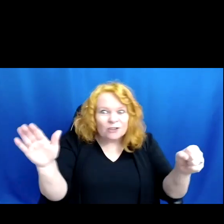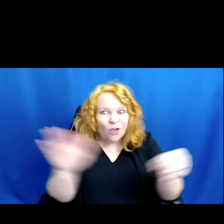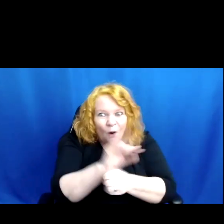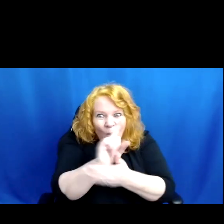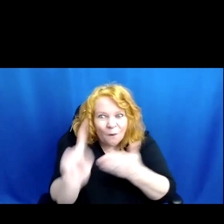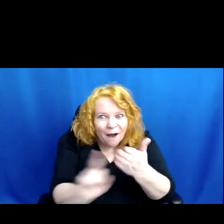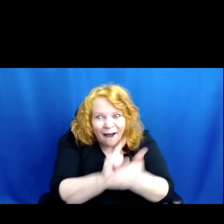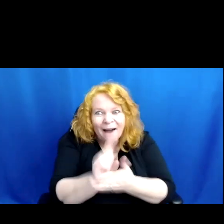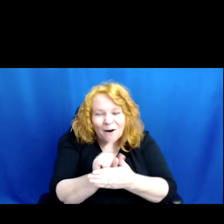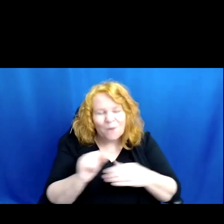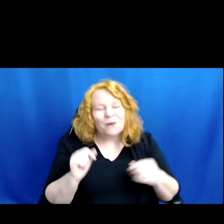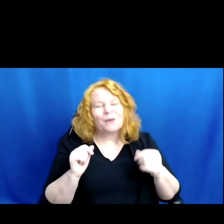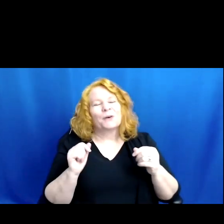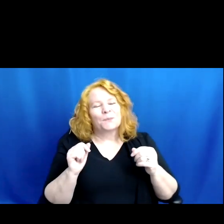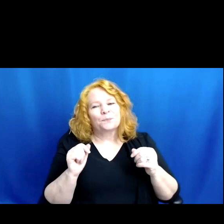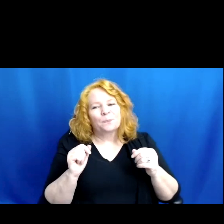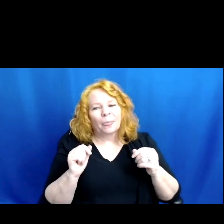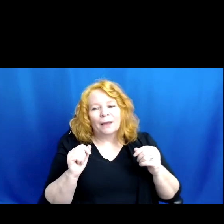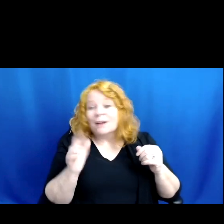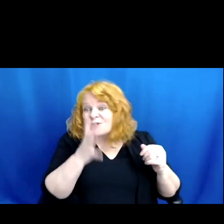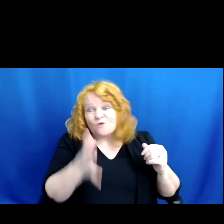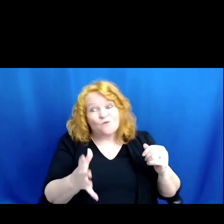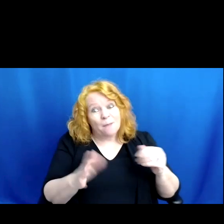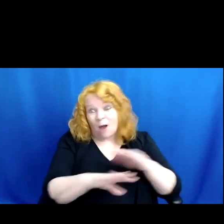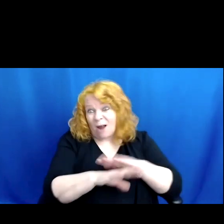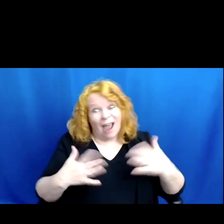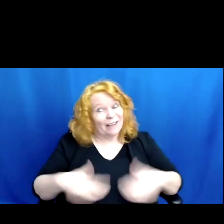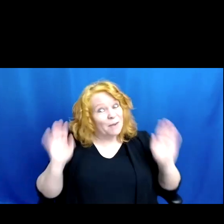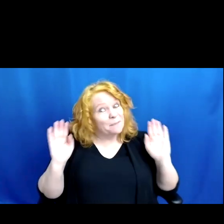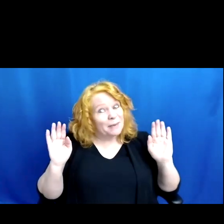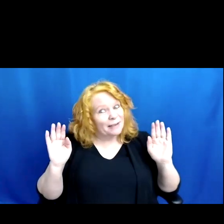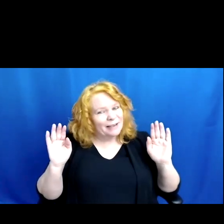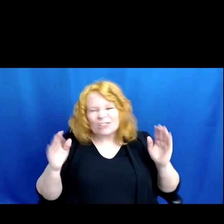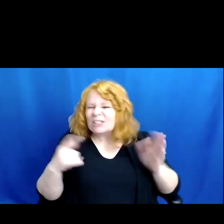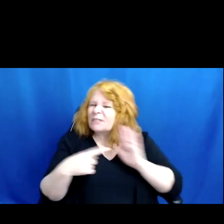So she did not give in on the show. She just kept putting it there for him.